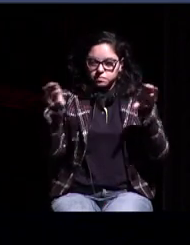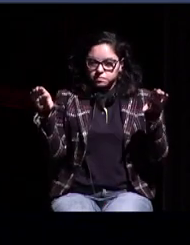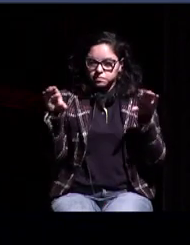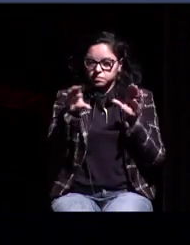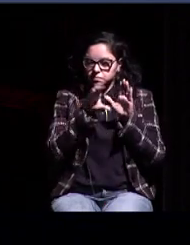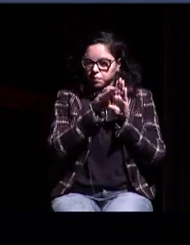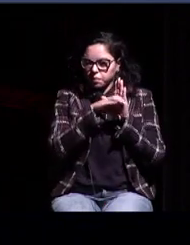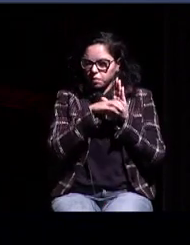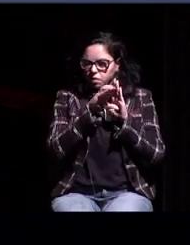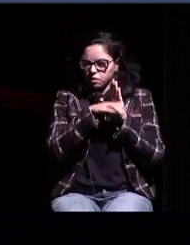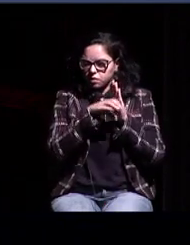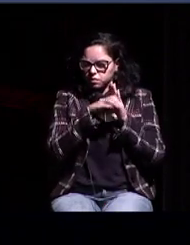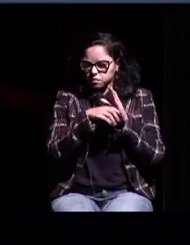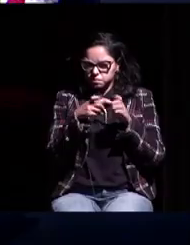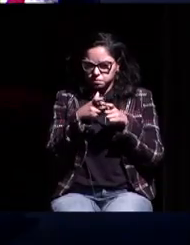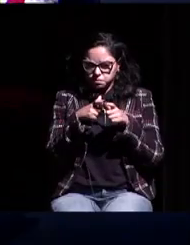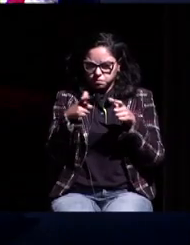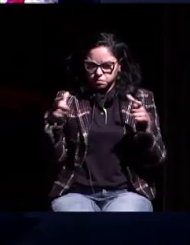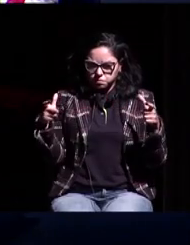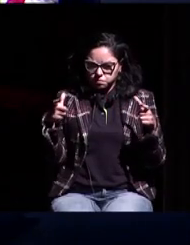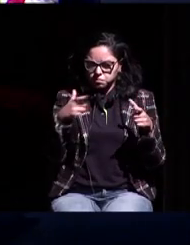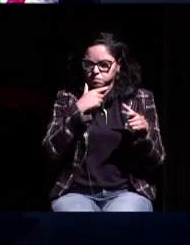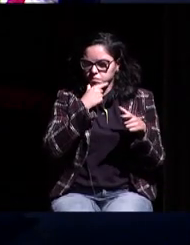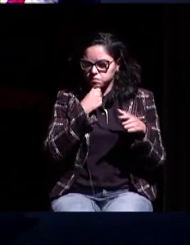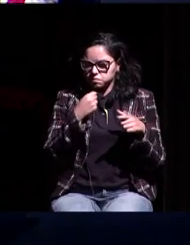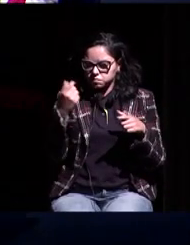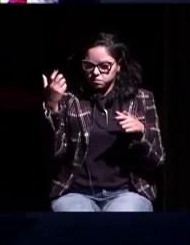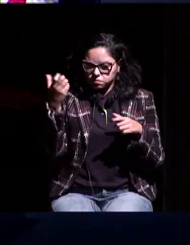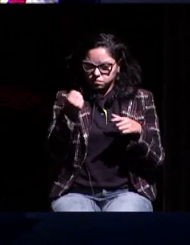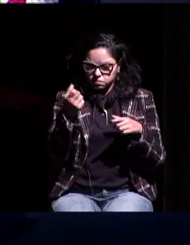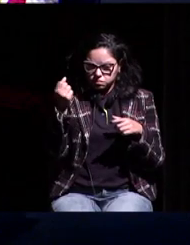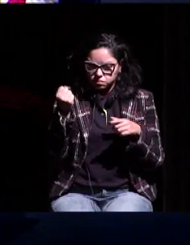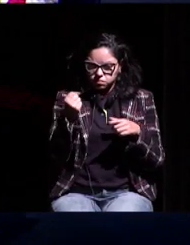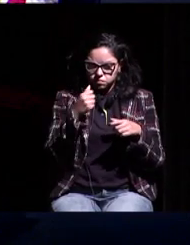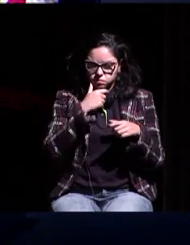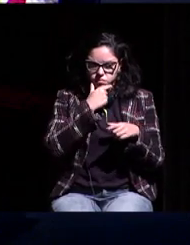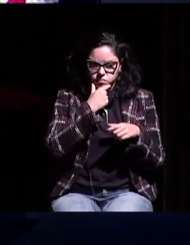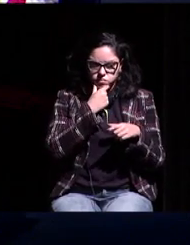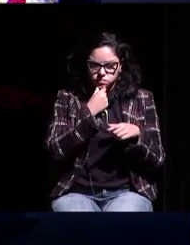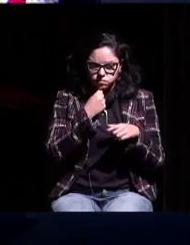“Any white, adult male, city dweller,